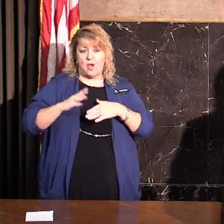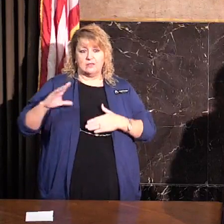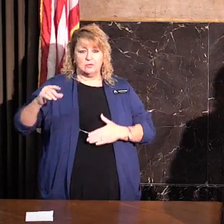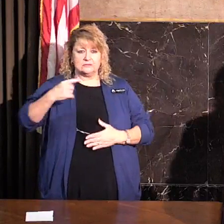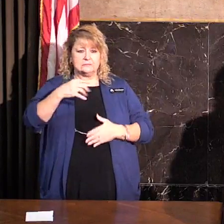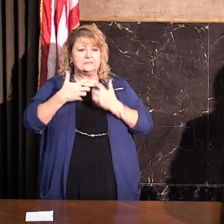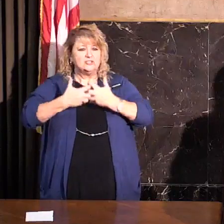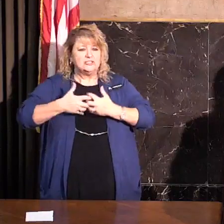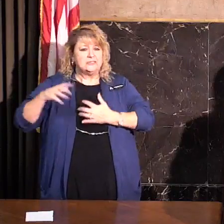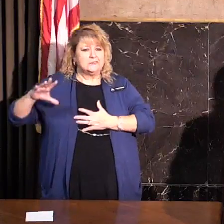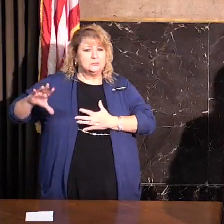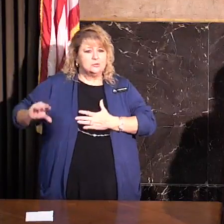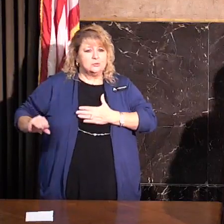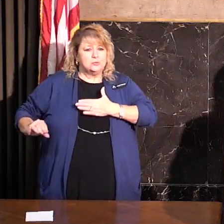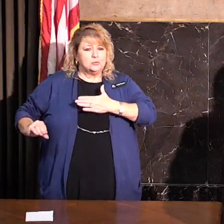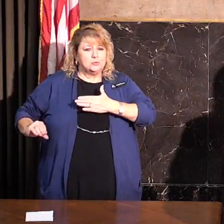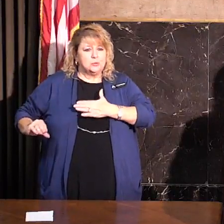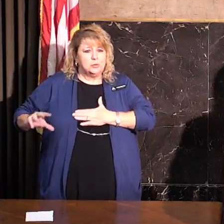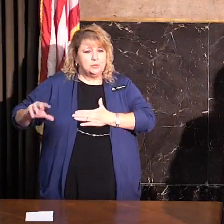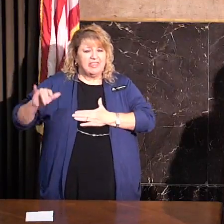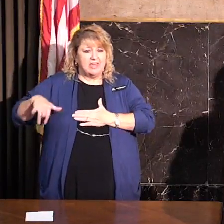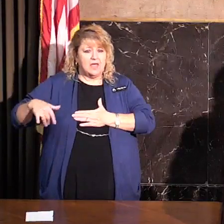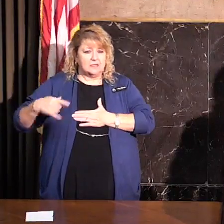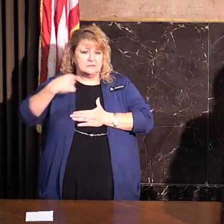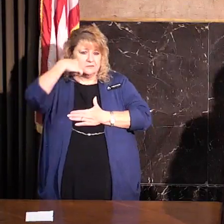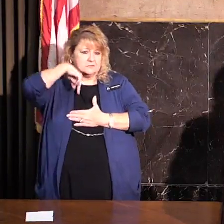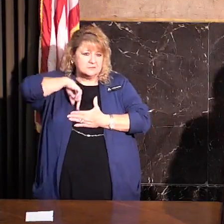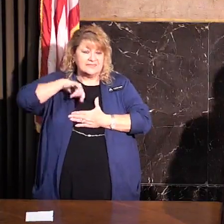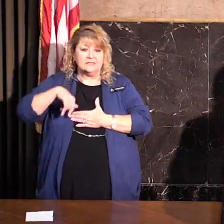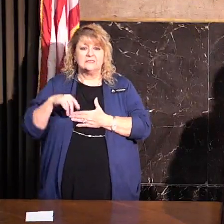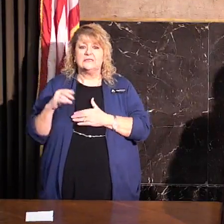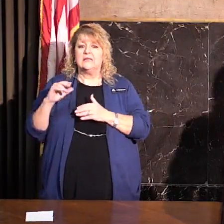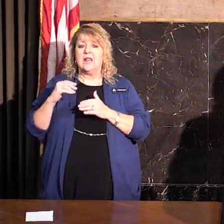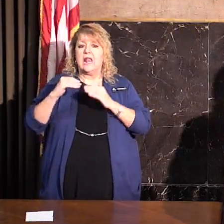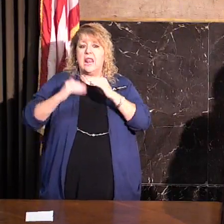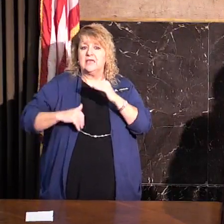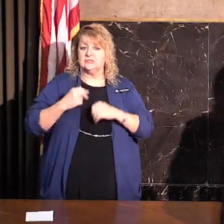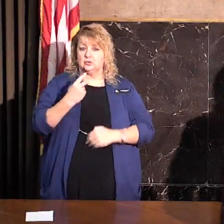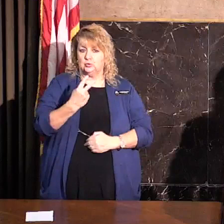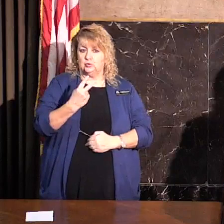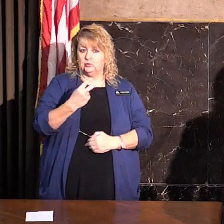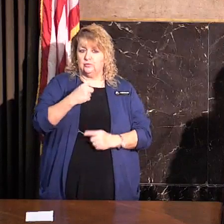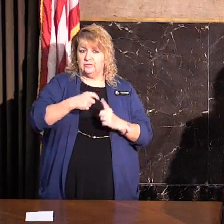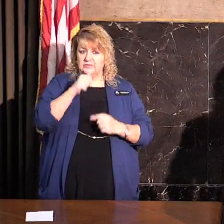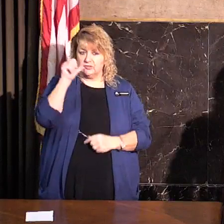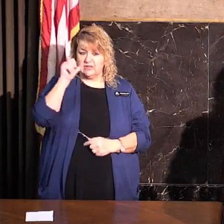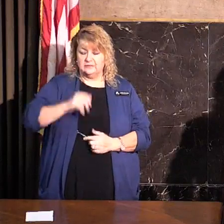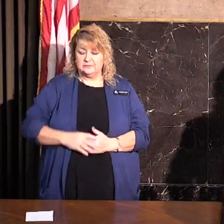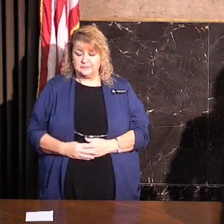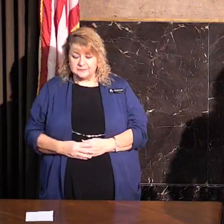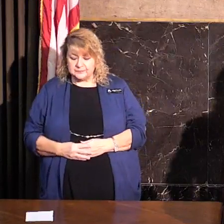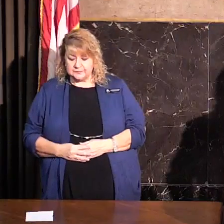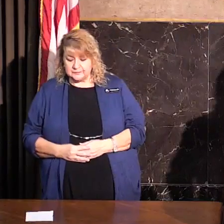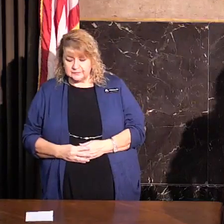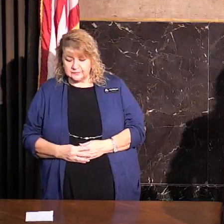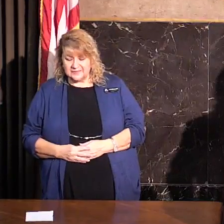mechanical ventilators and that's down from two yesterday.